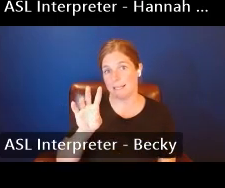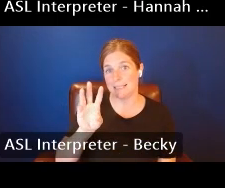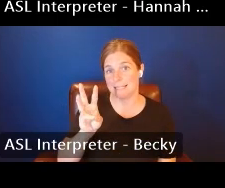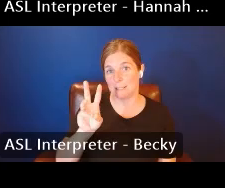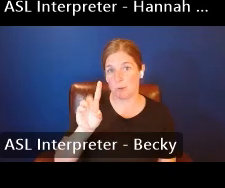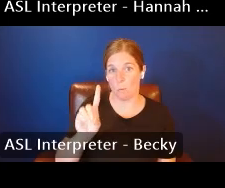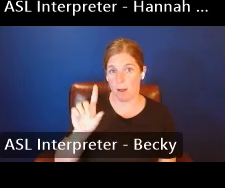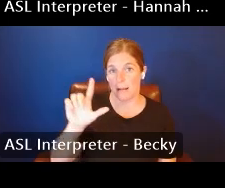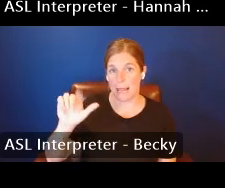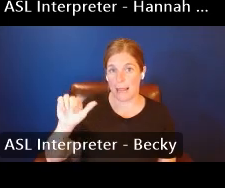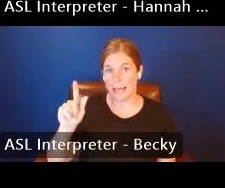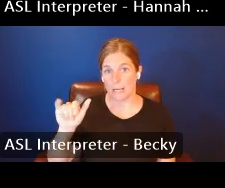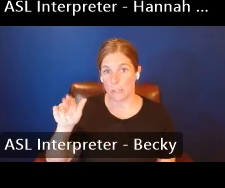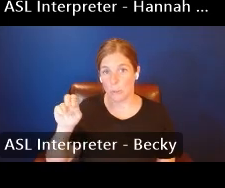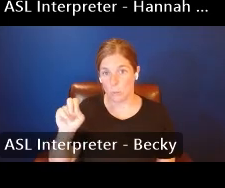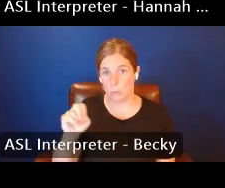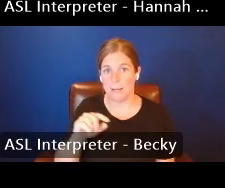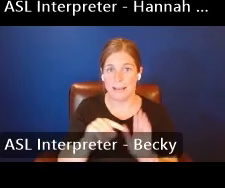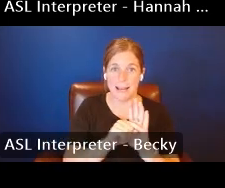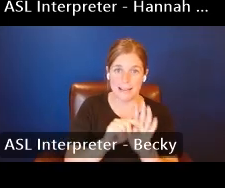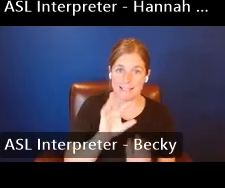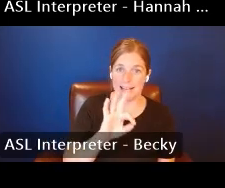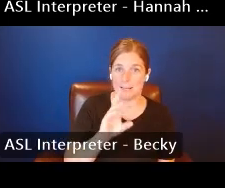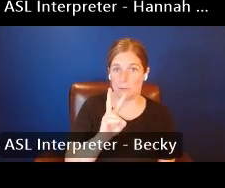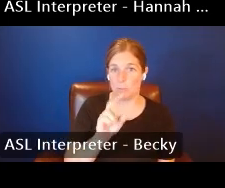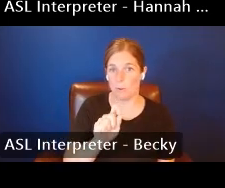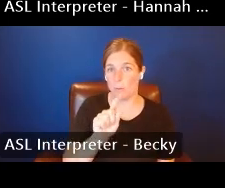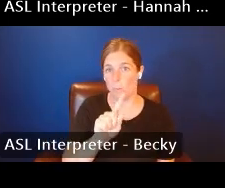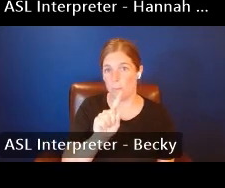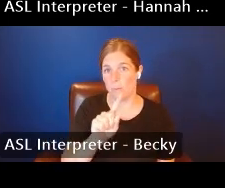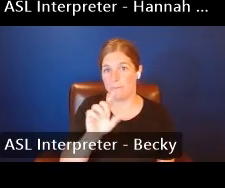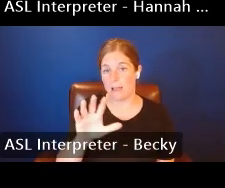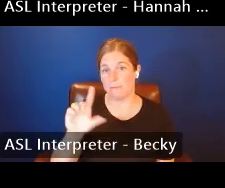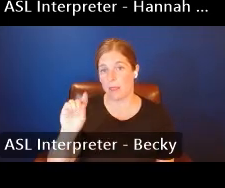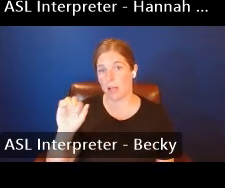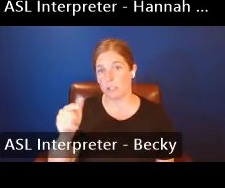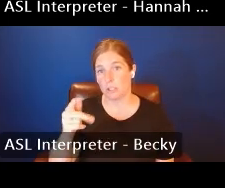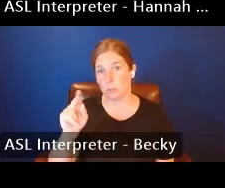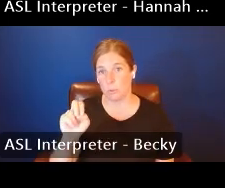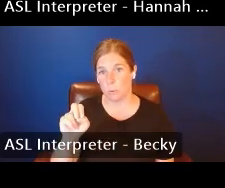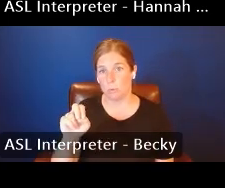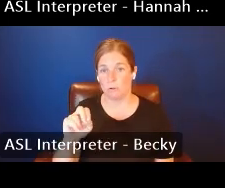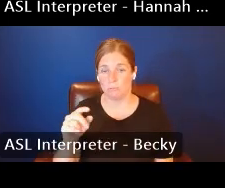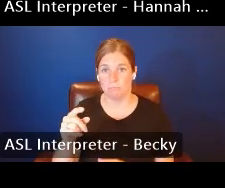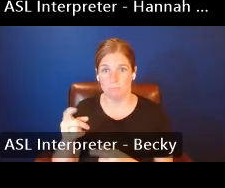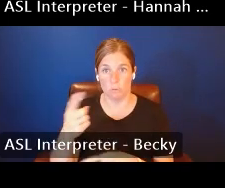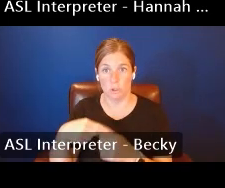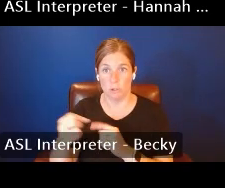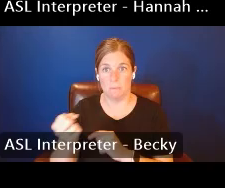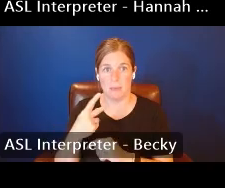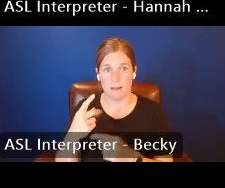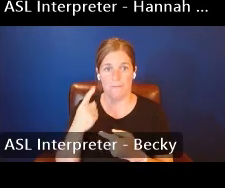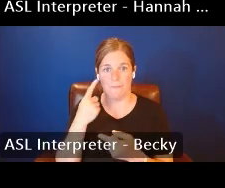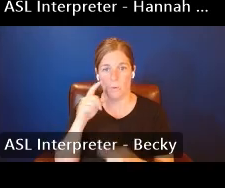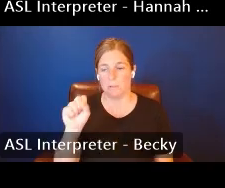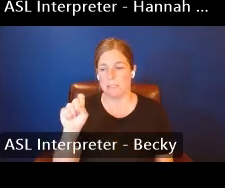returned, colon, census tract 27137015600 in St. Louis County.